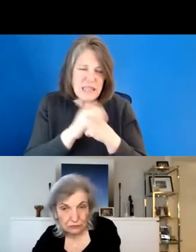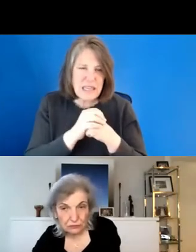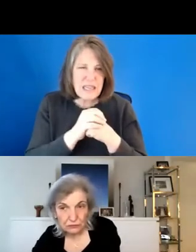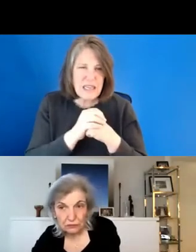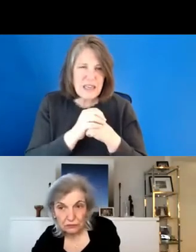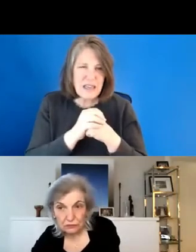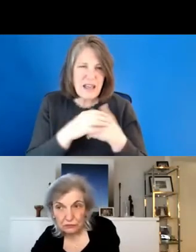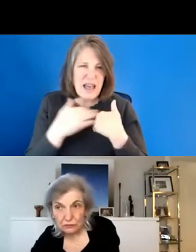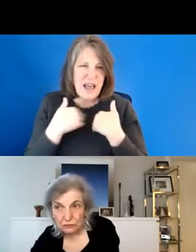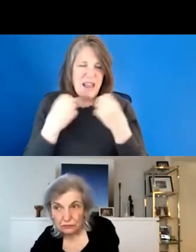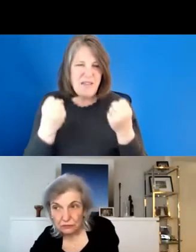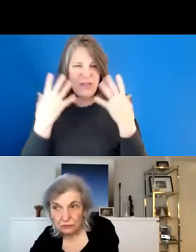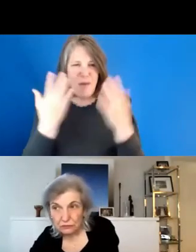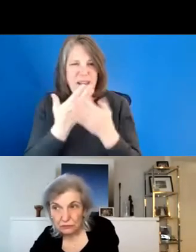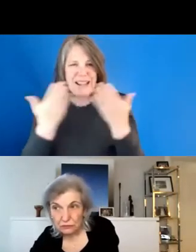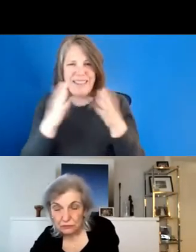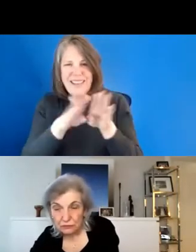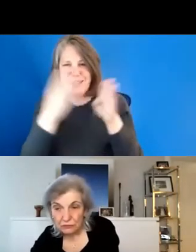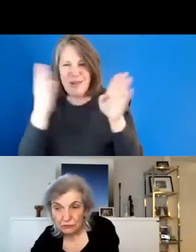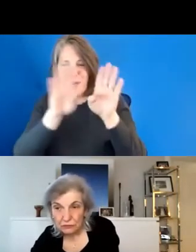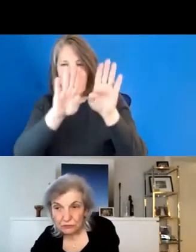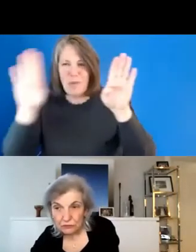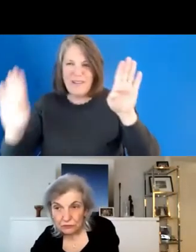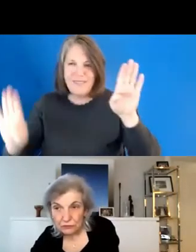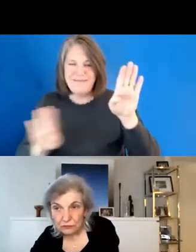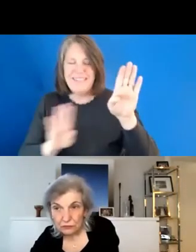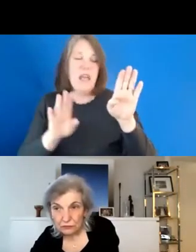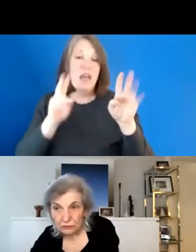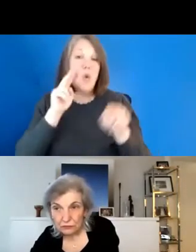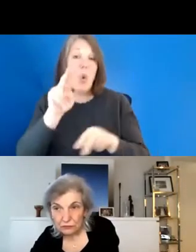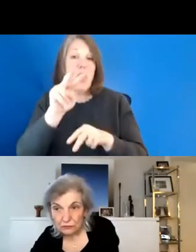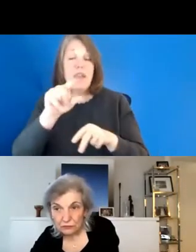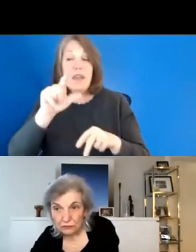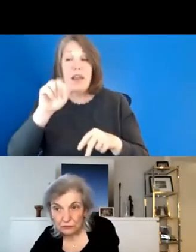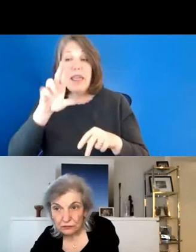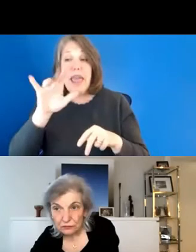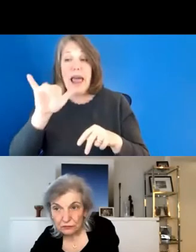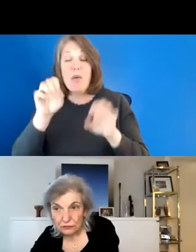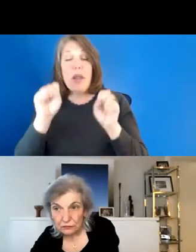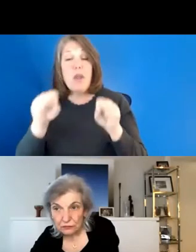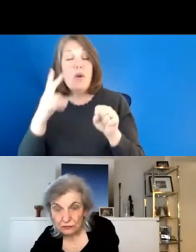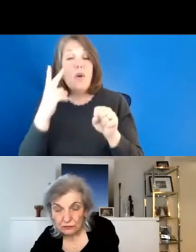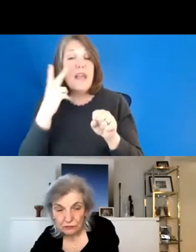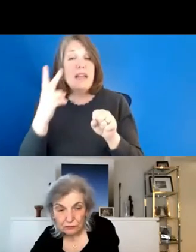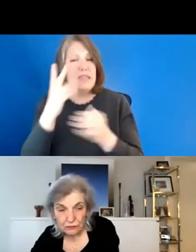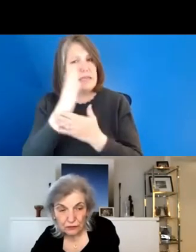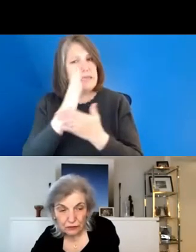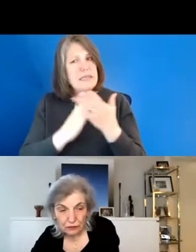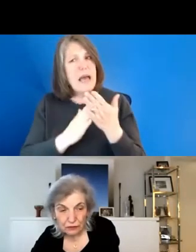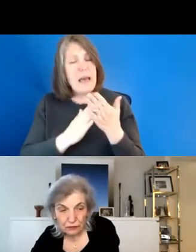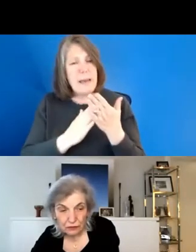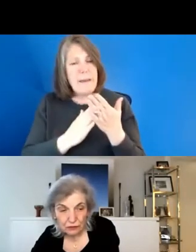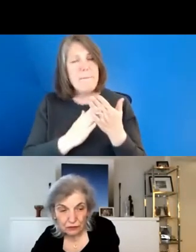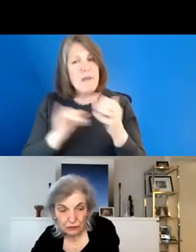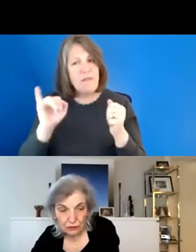many things open here. Looking at this gallery, you can see that some of the iPresentation's